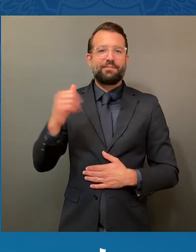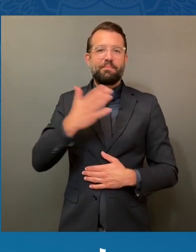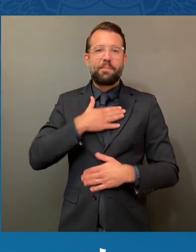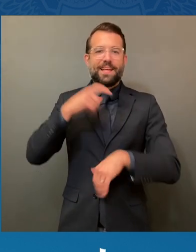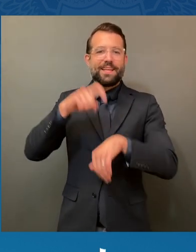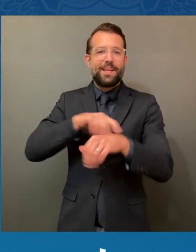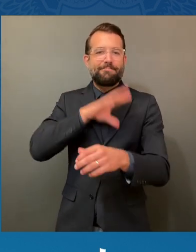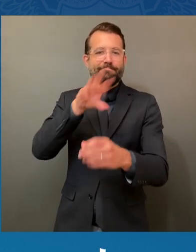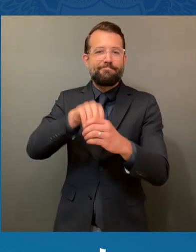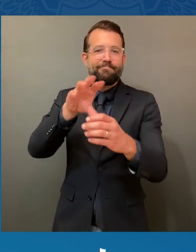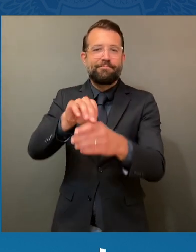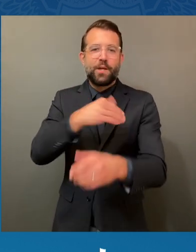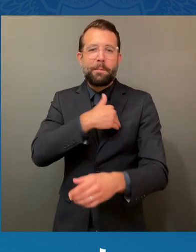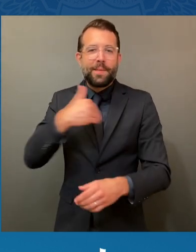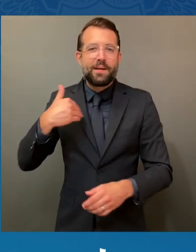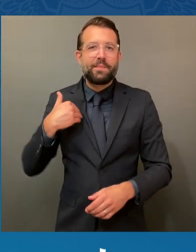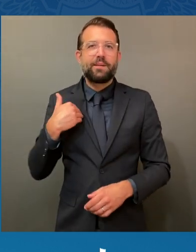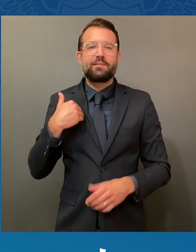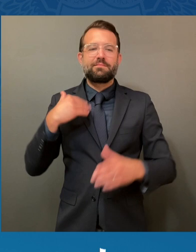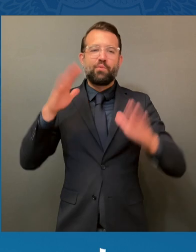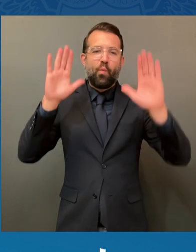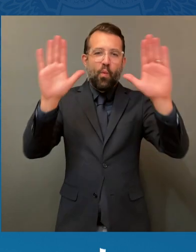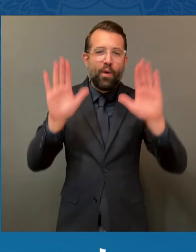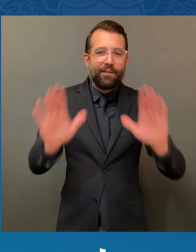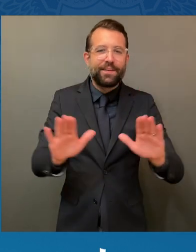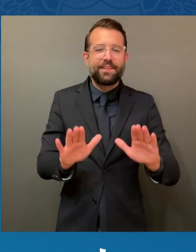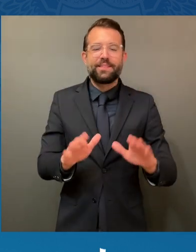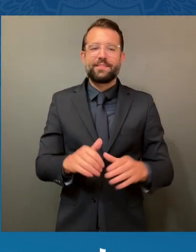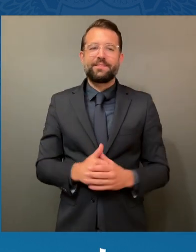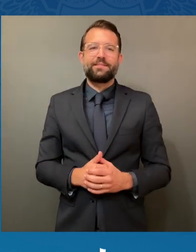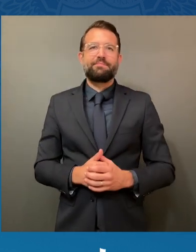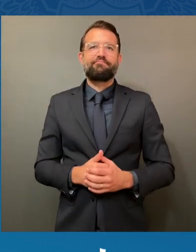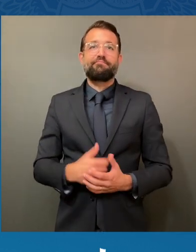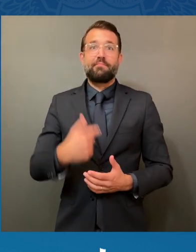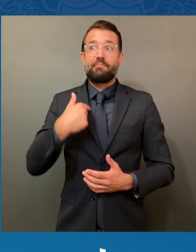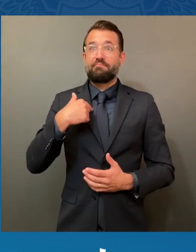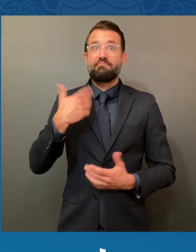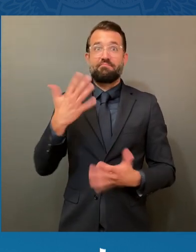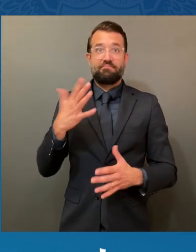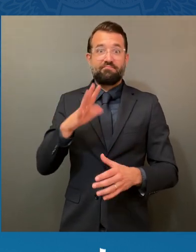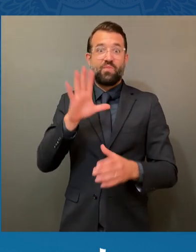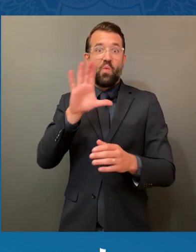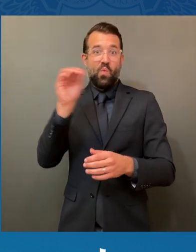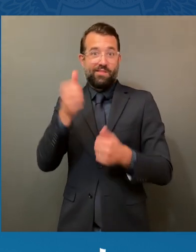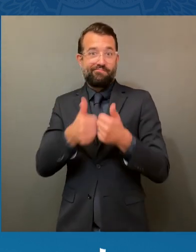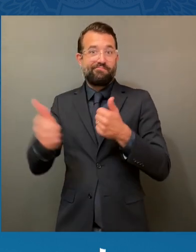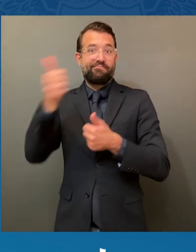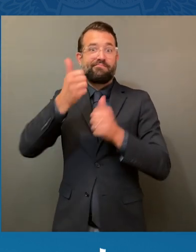including when I co-chaired DAGA with the then-Attorney General of Delaware